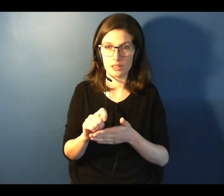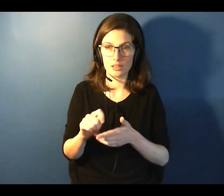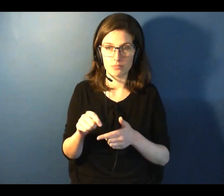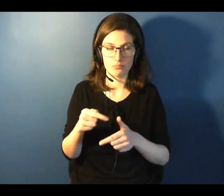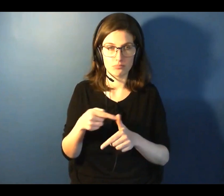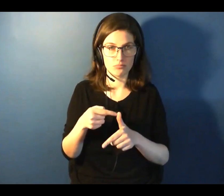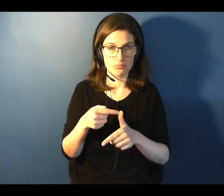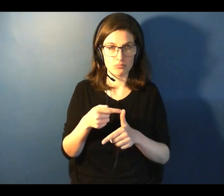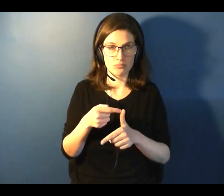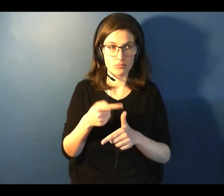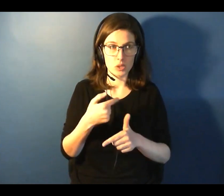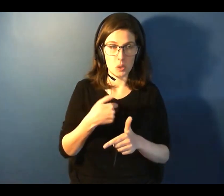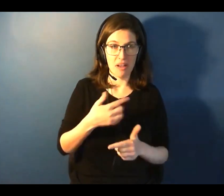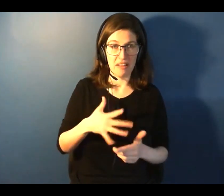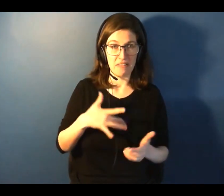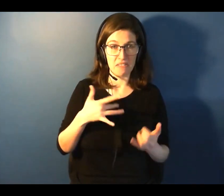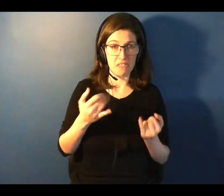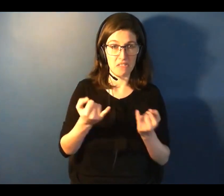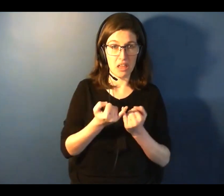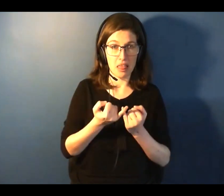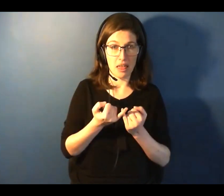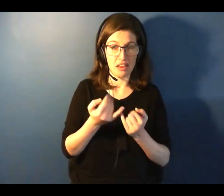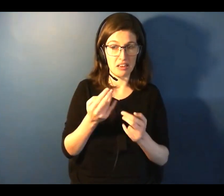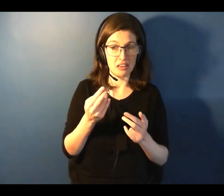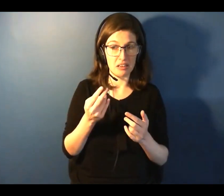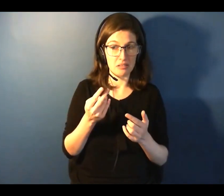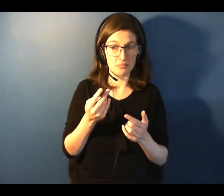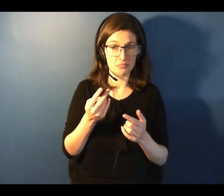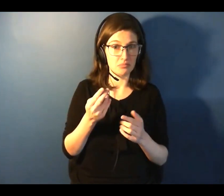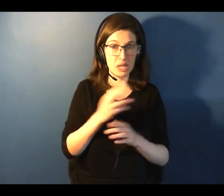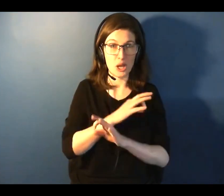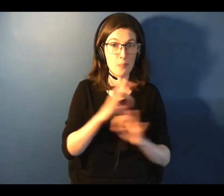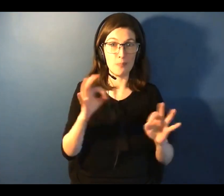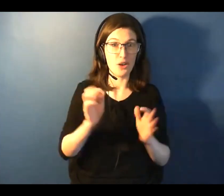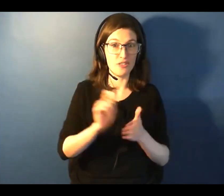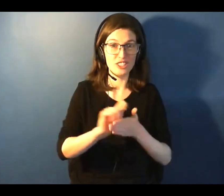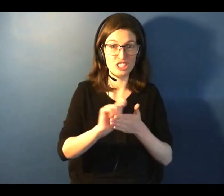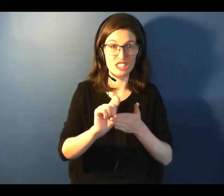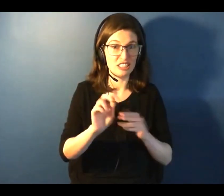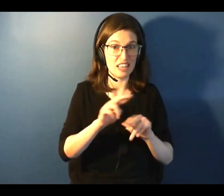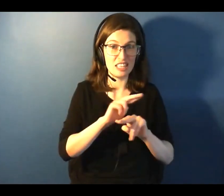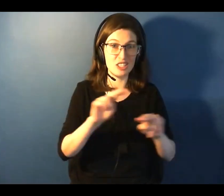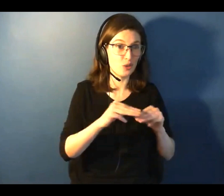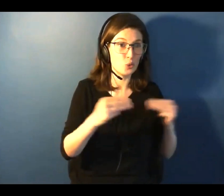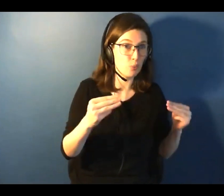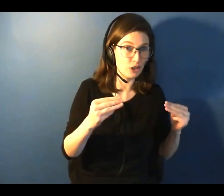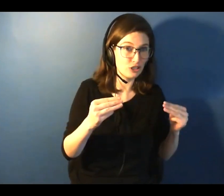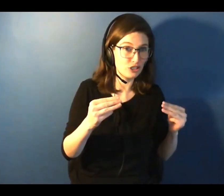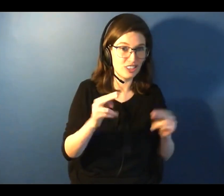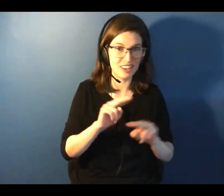I land is that it's neither- it's perfectly written, you know, in the sense that what I